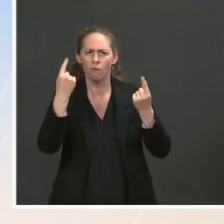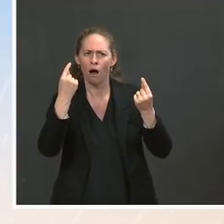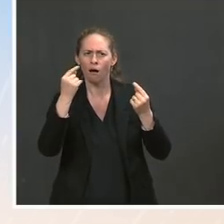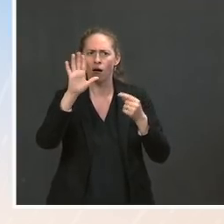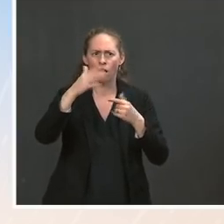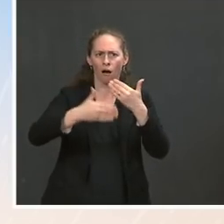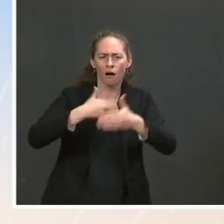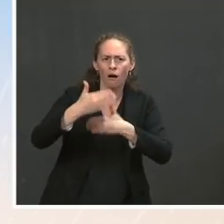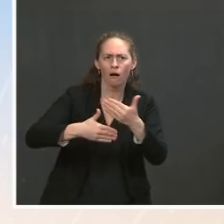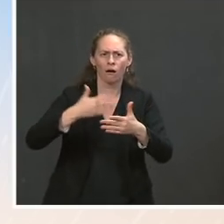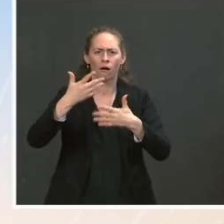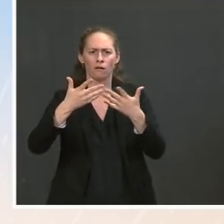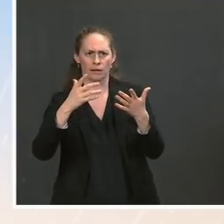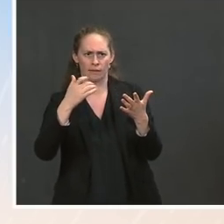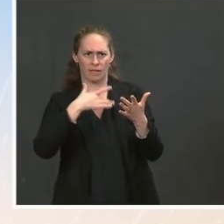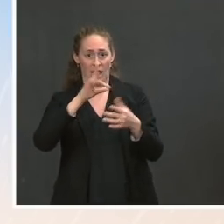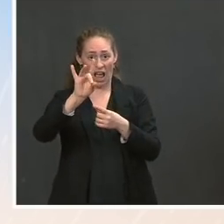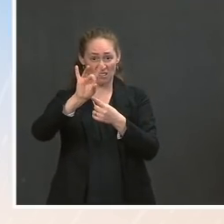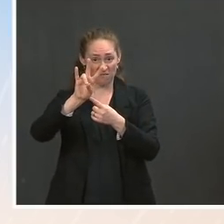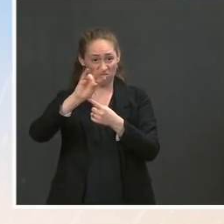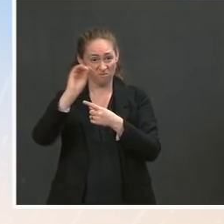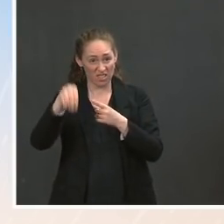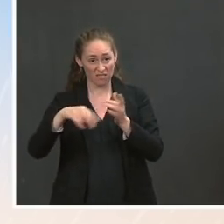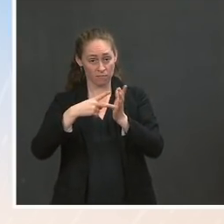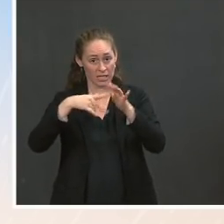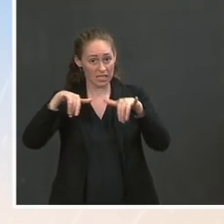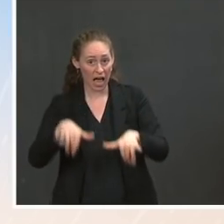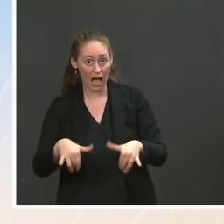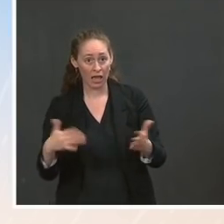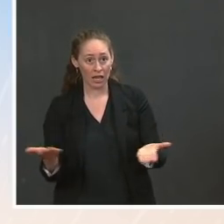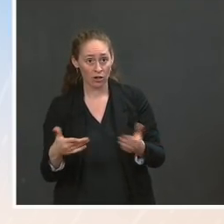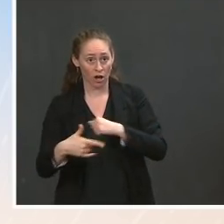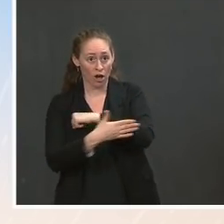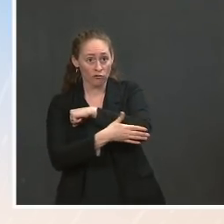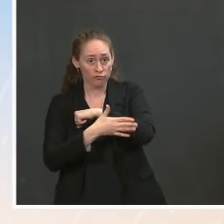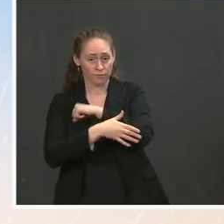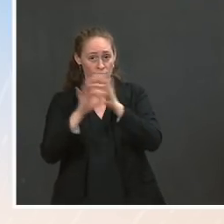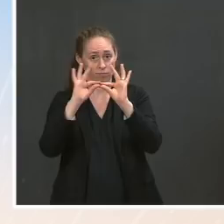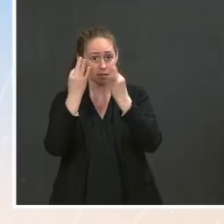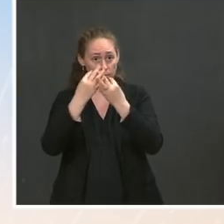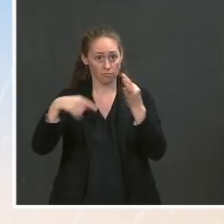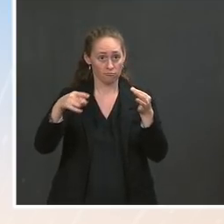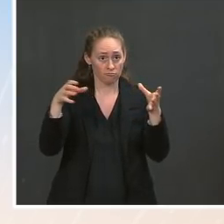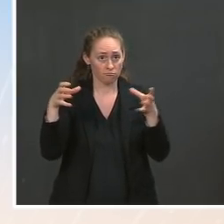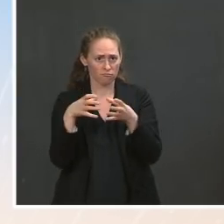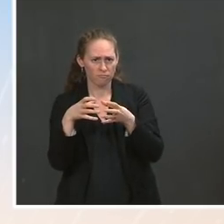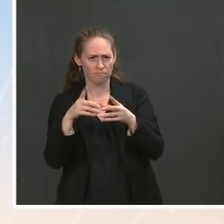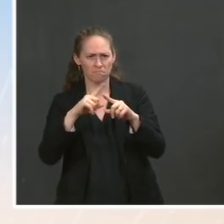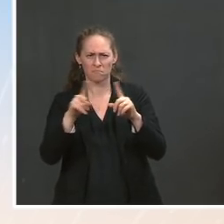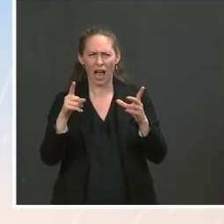87 percent in the country of the family units is not a majority being sent back. Ms. Psaki: A majority of adults,